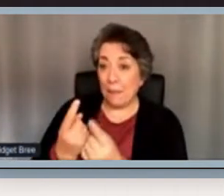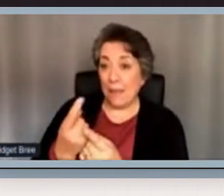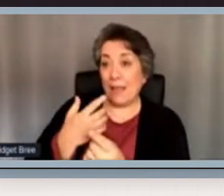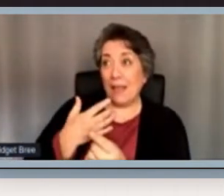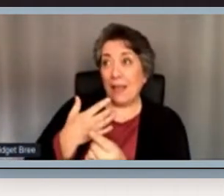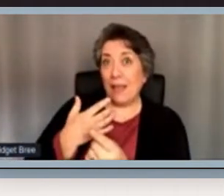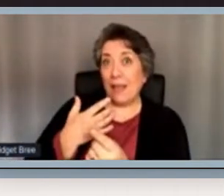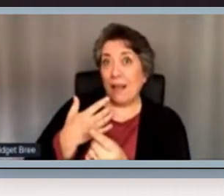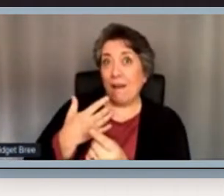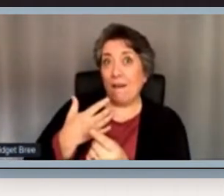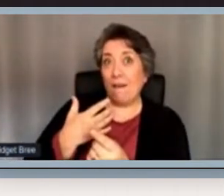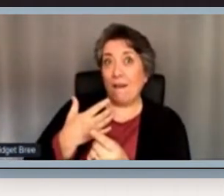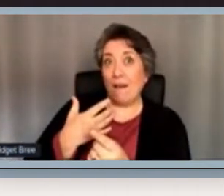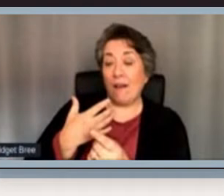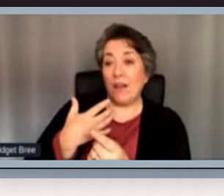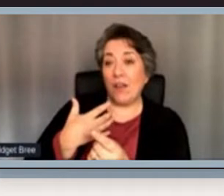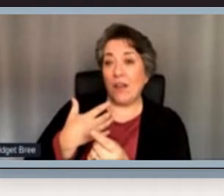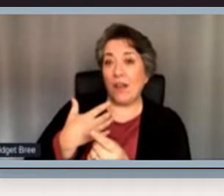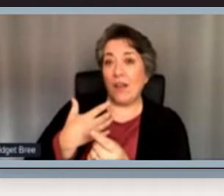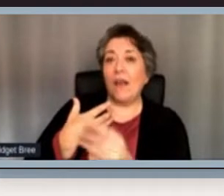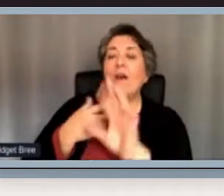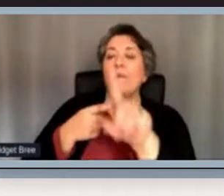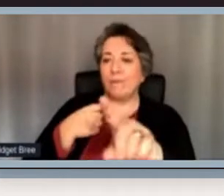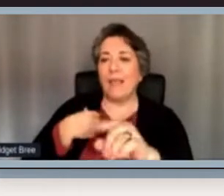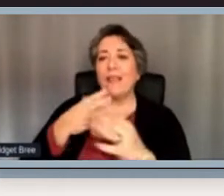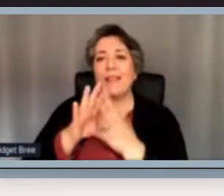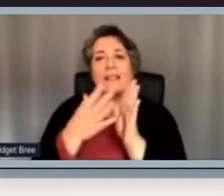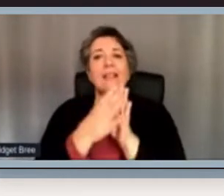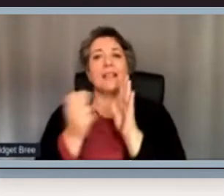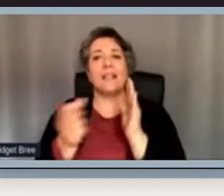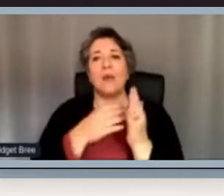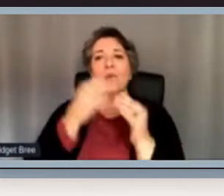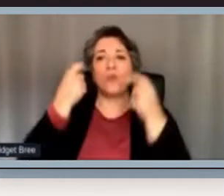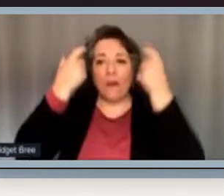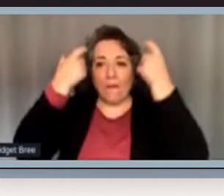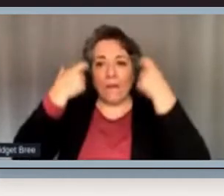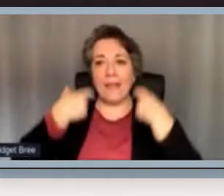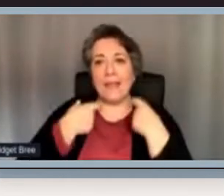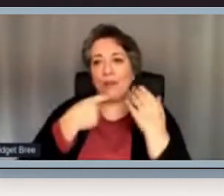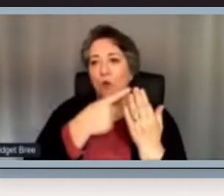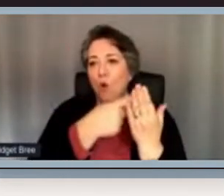It has examples of legal clauses you can use during procurement, questions to ask and so